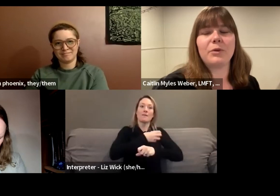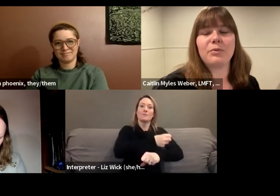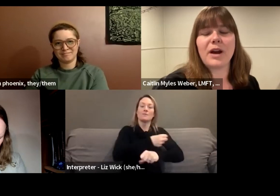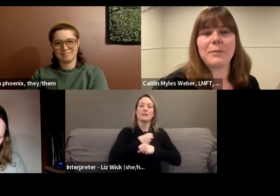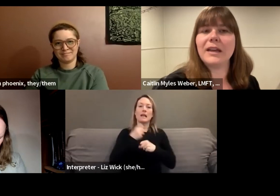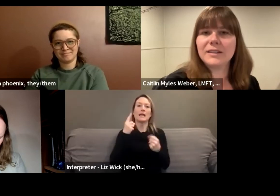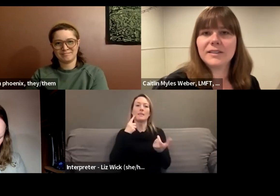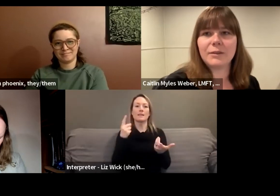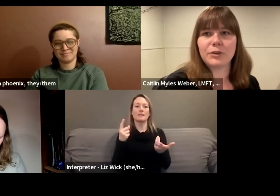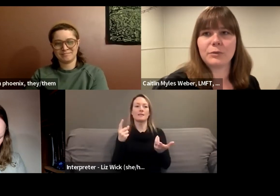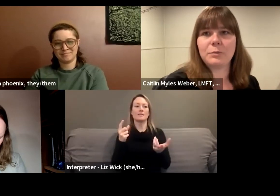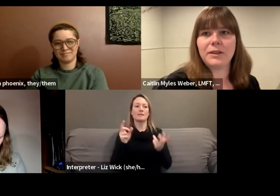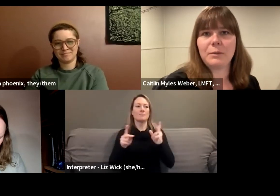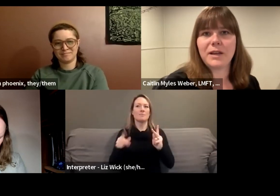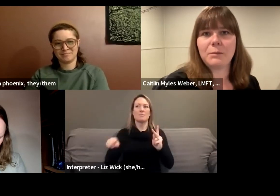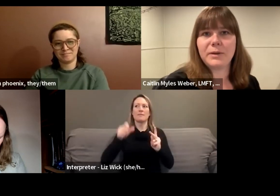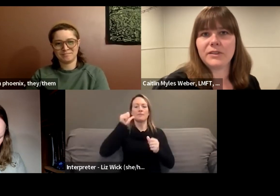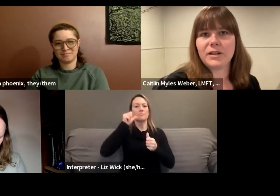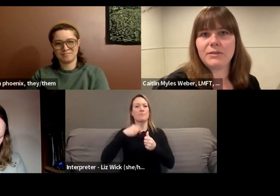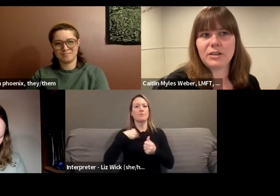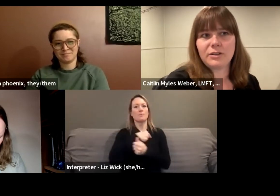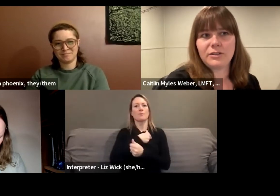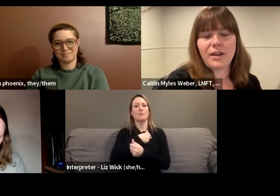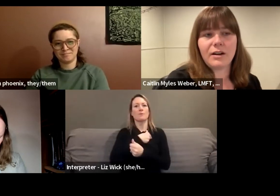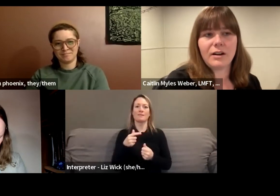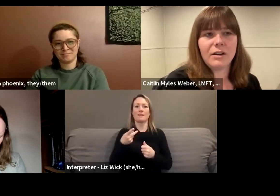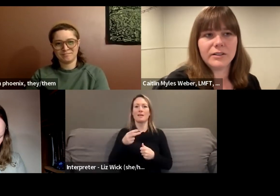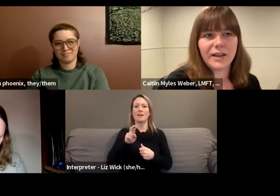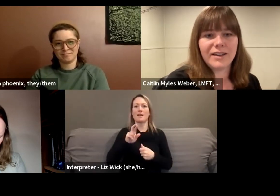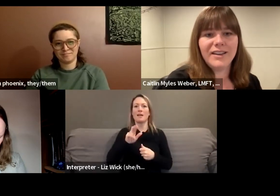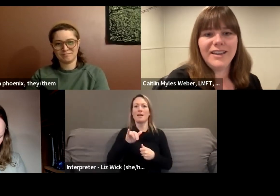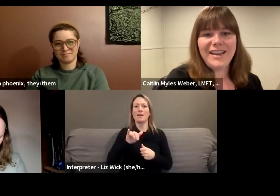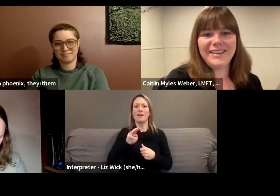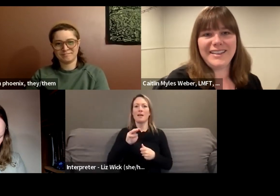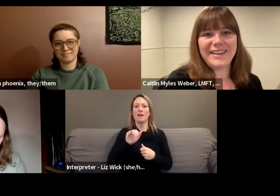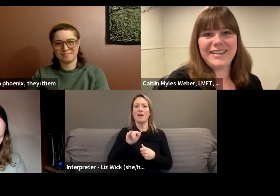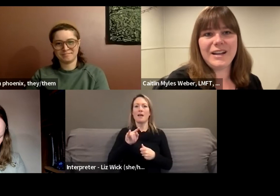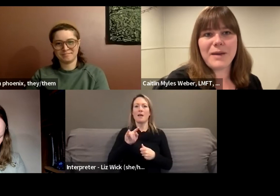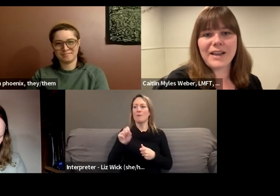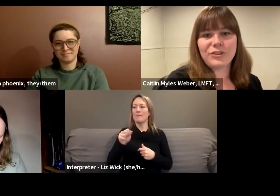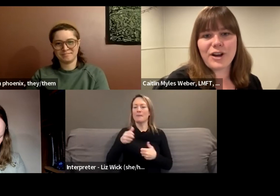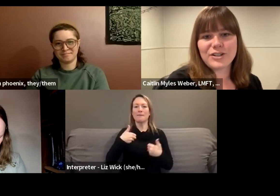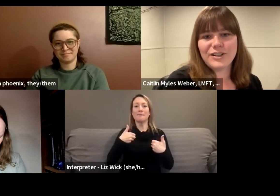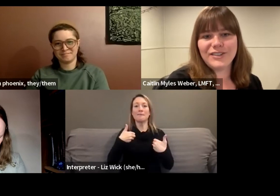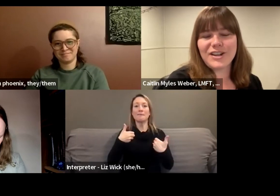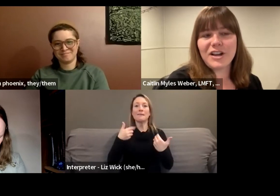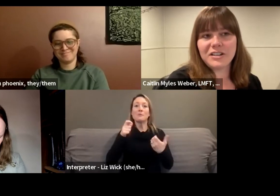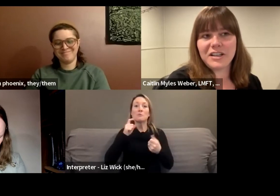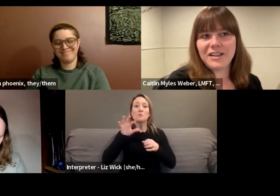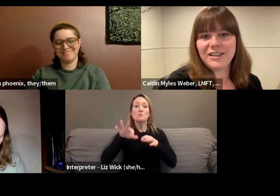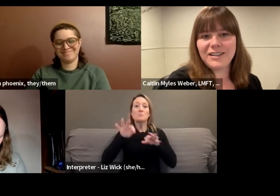that we're primates and we're supposed to be like picking bugs out of each other's hair all day and like getting back scratches and cuddling